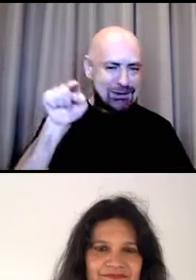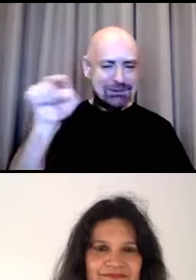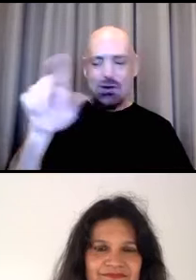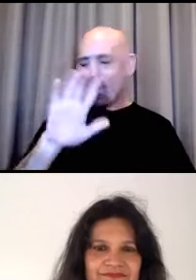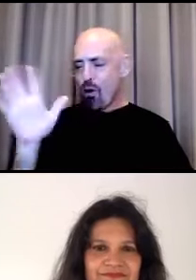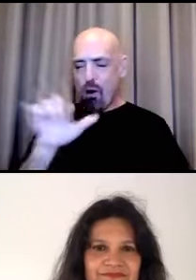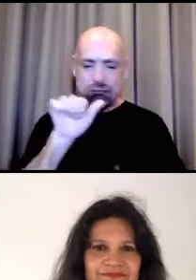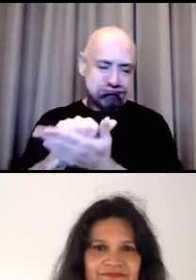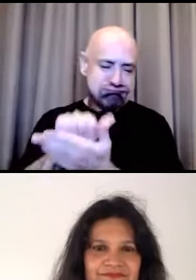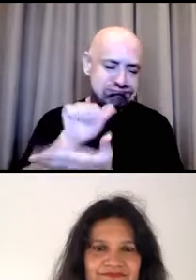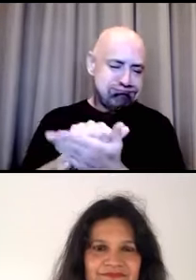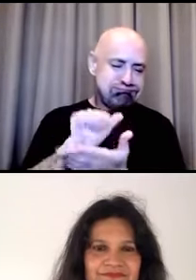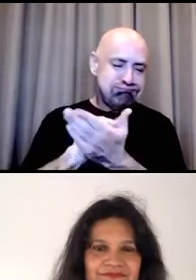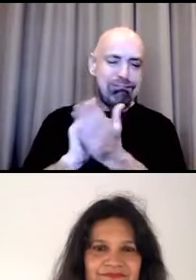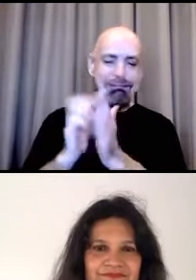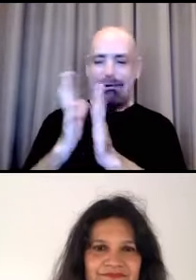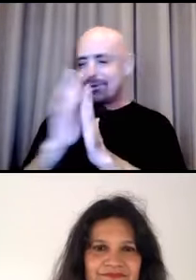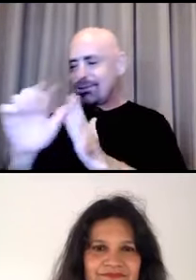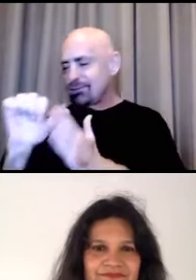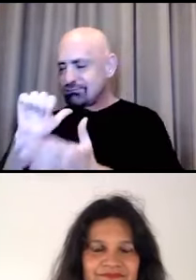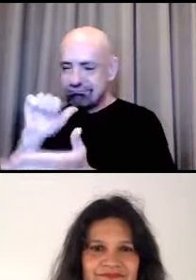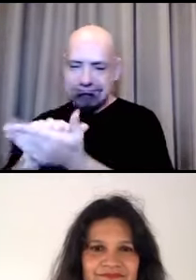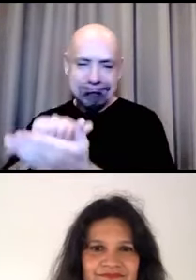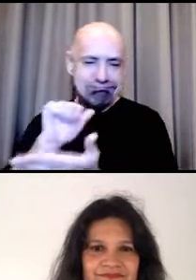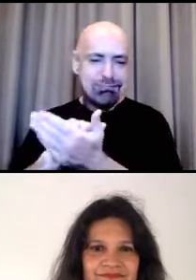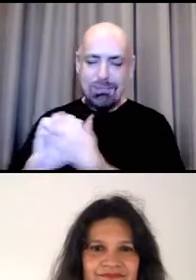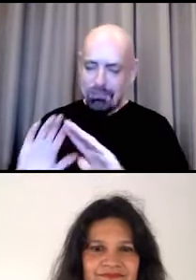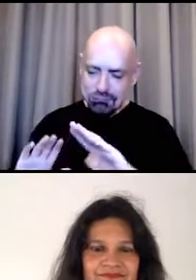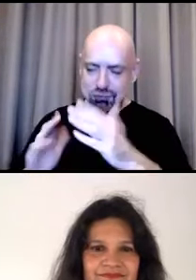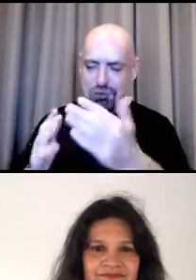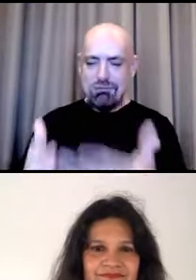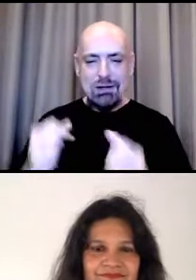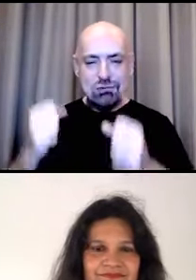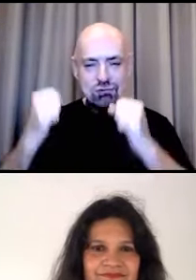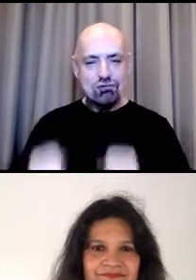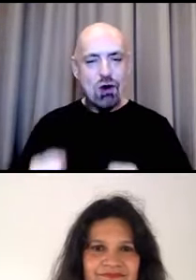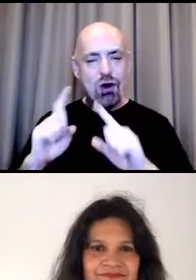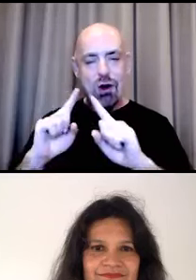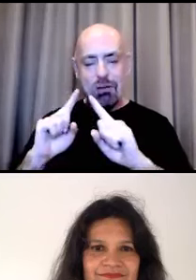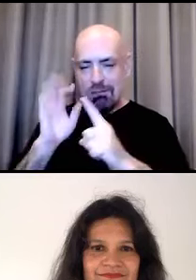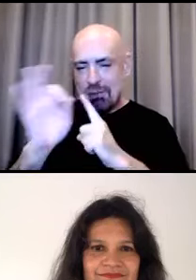of the party, what do you think? He rote that to Lennon and